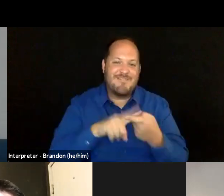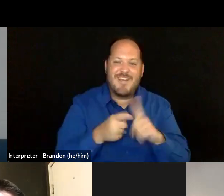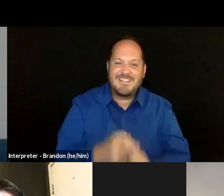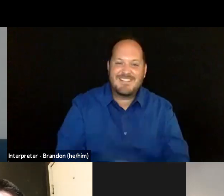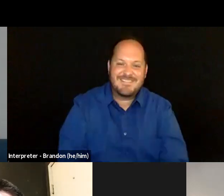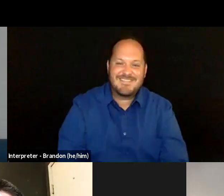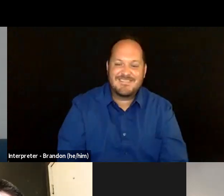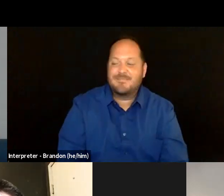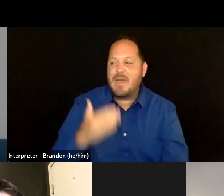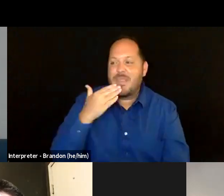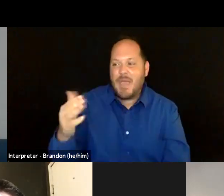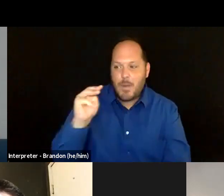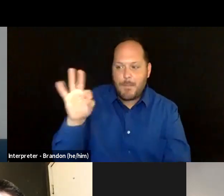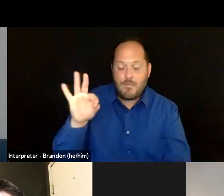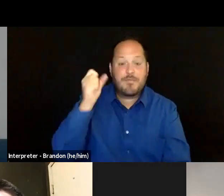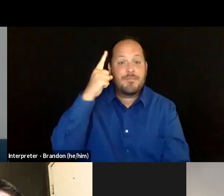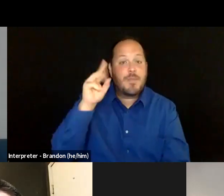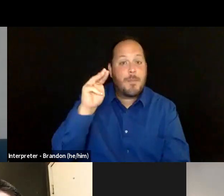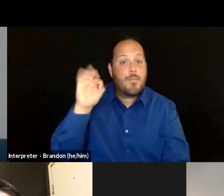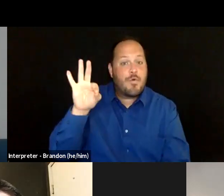Tyler, will you introduce yourself?